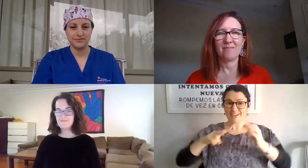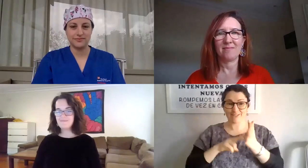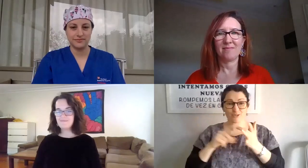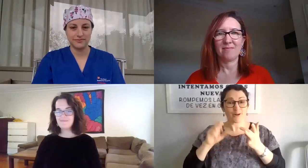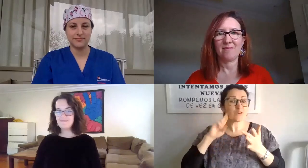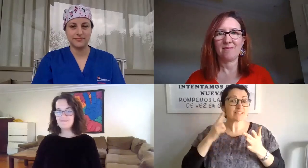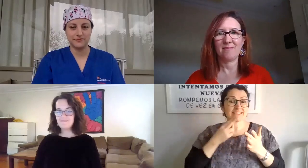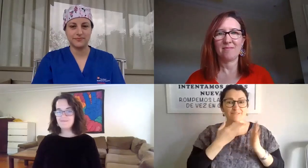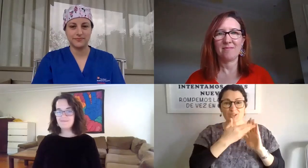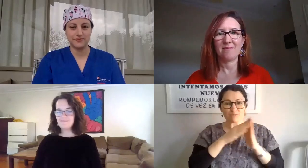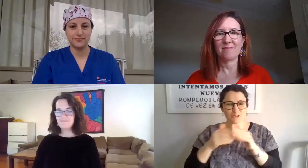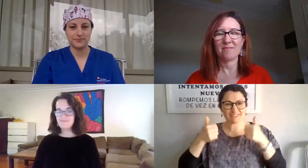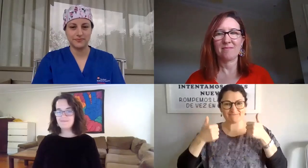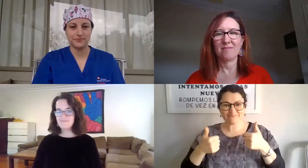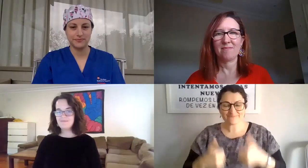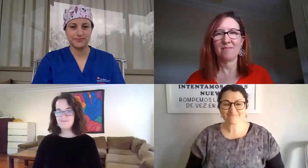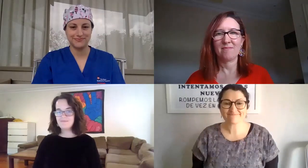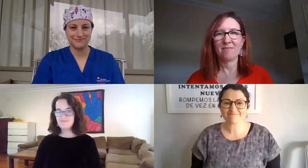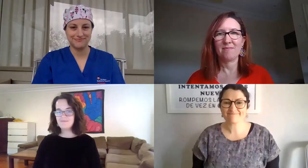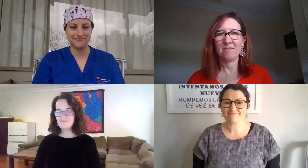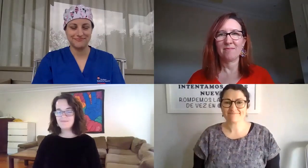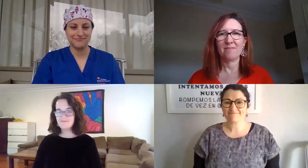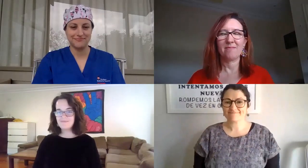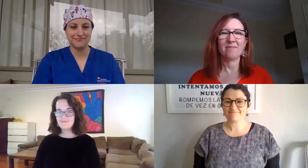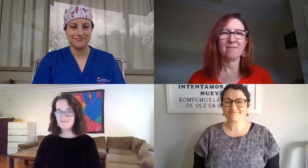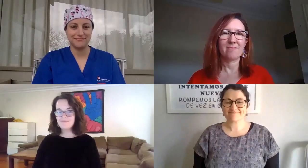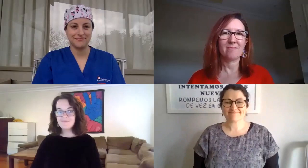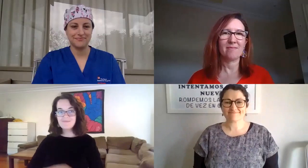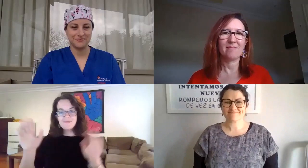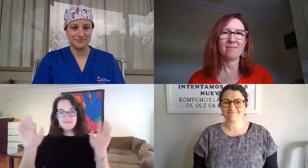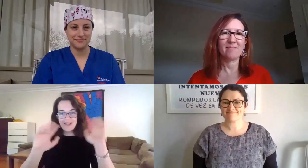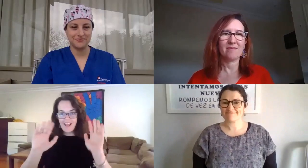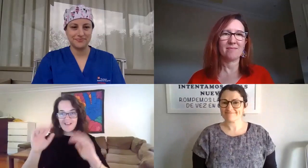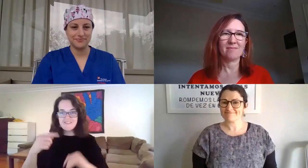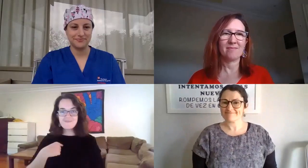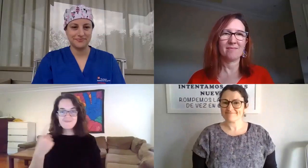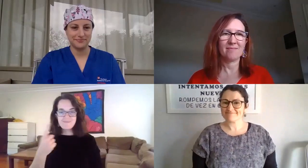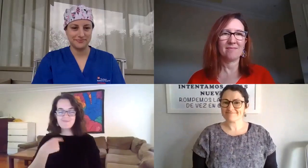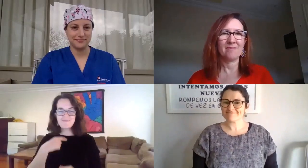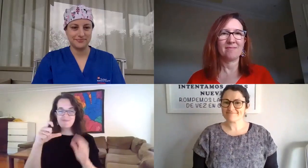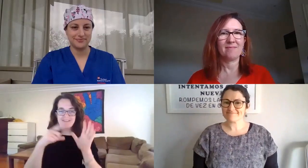organization for the deaf community in Victoria. Hello